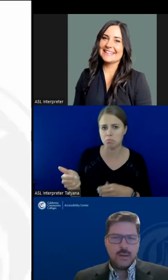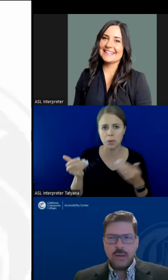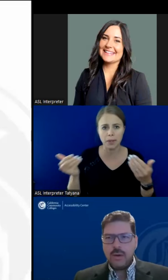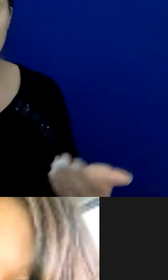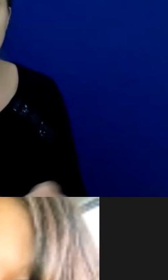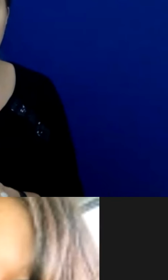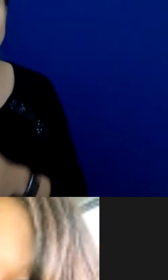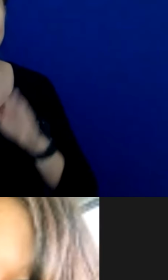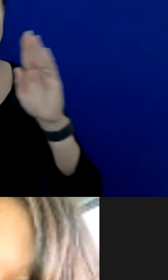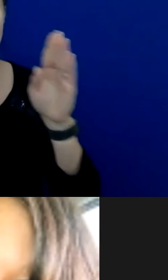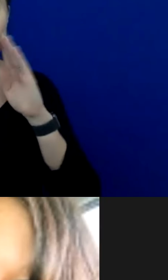Hello and thank you for coming.